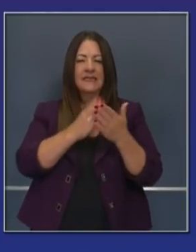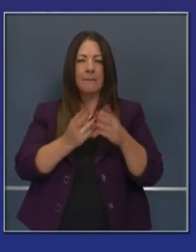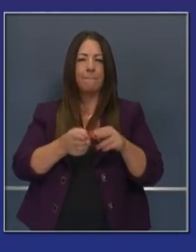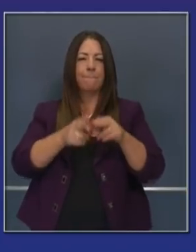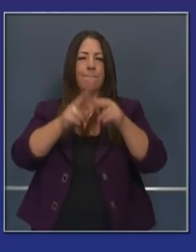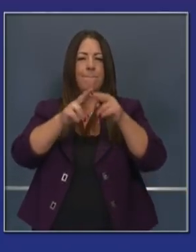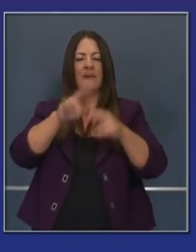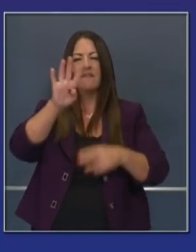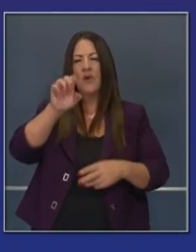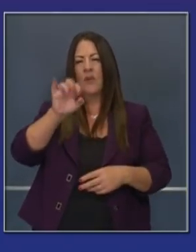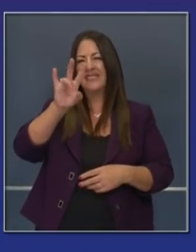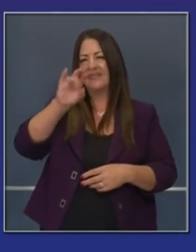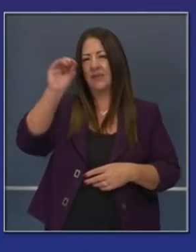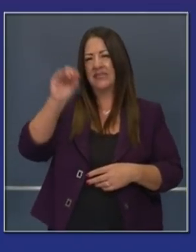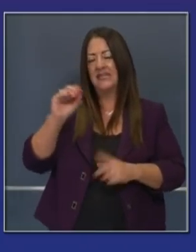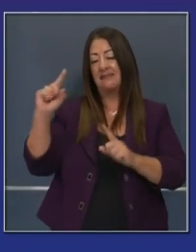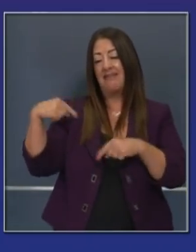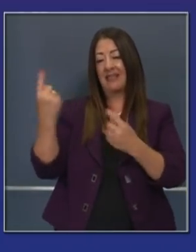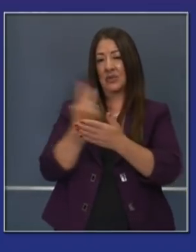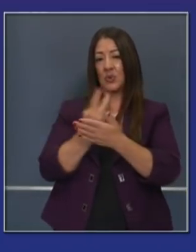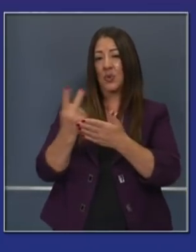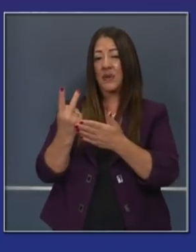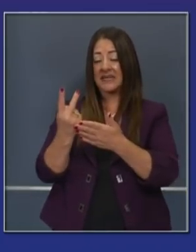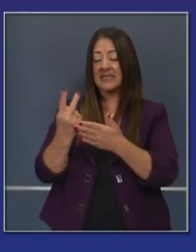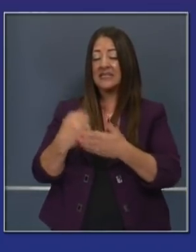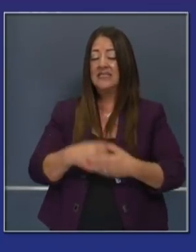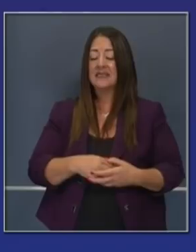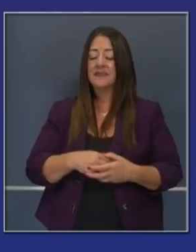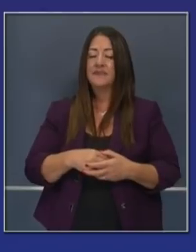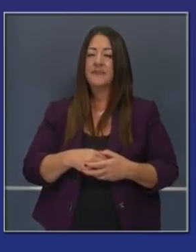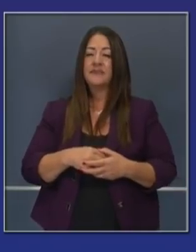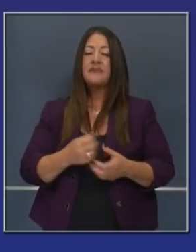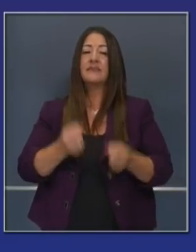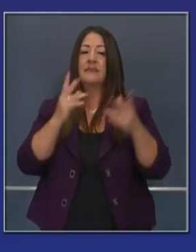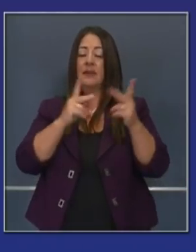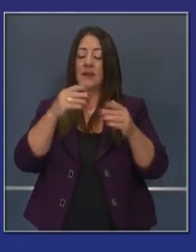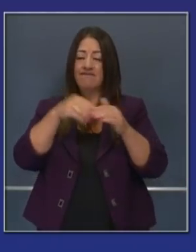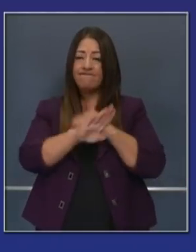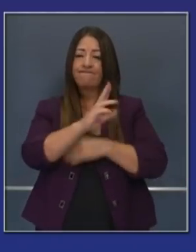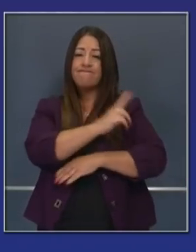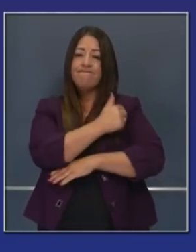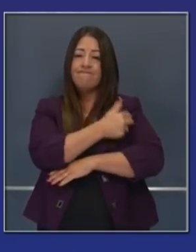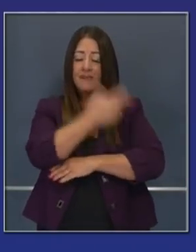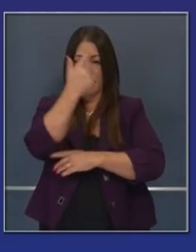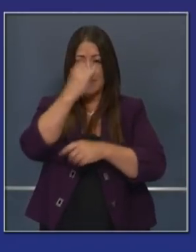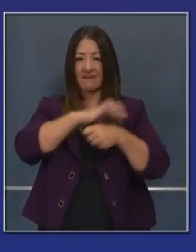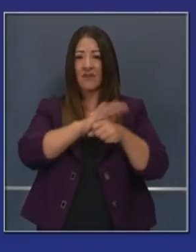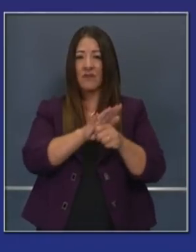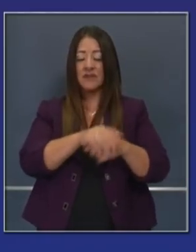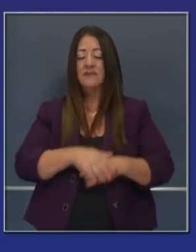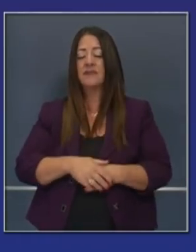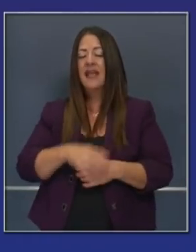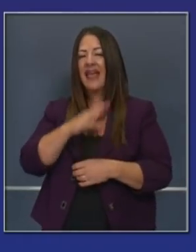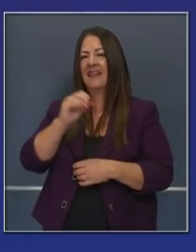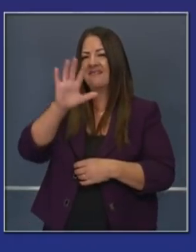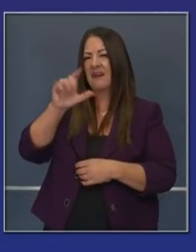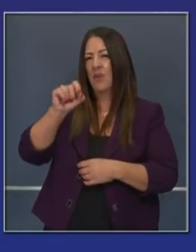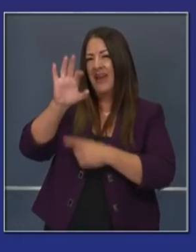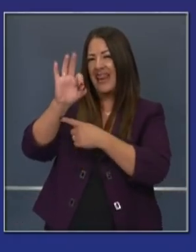LET'S TAKE A LOOK AT HOSPITALIZATIONS AND ICU'S. HOSPITALIZATIONS ARE ALSO STARTING TO TREND SLIGHTLY BACK UP.